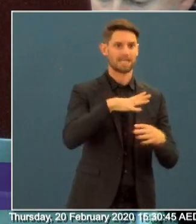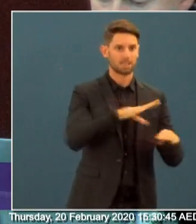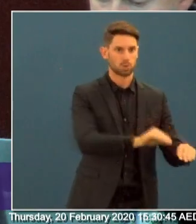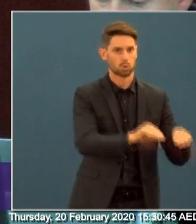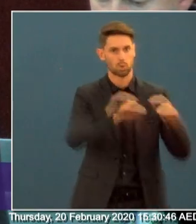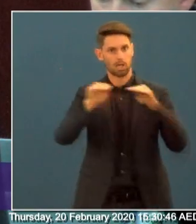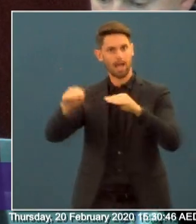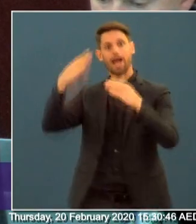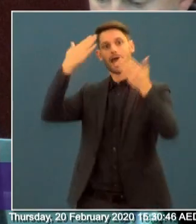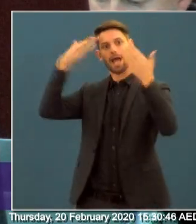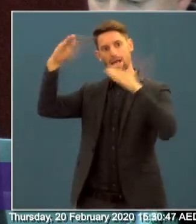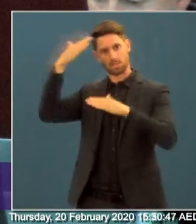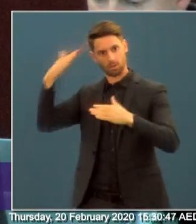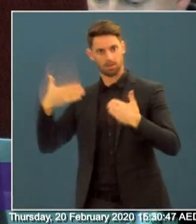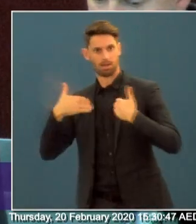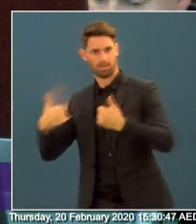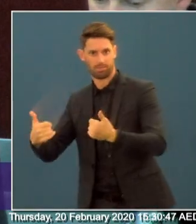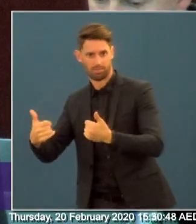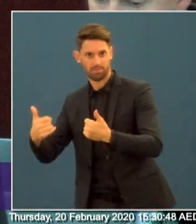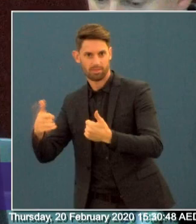to adult care.